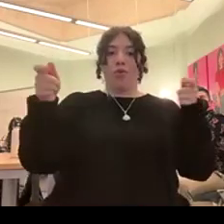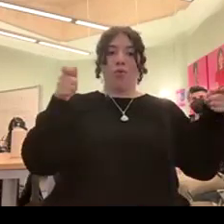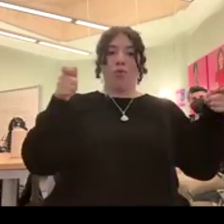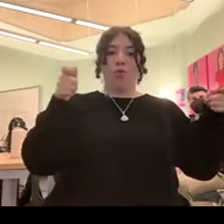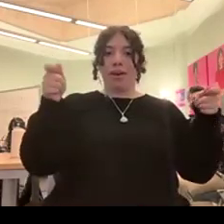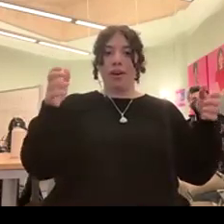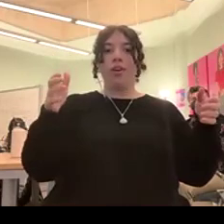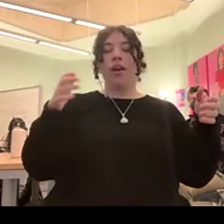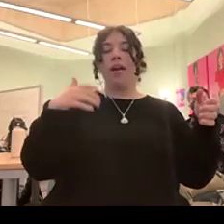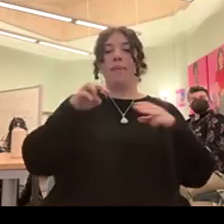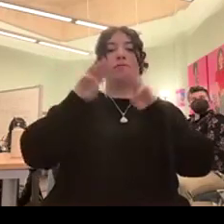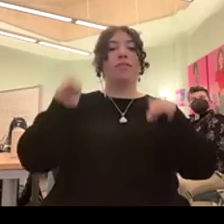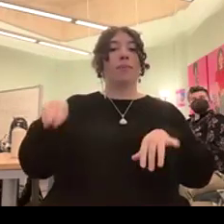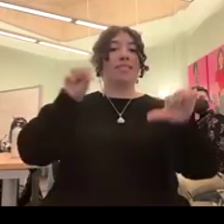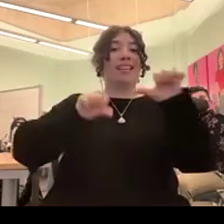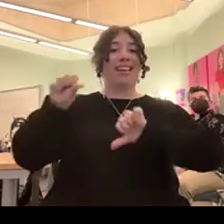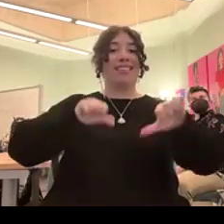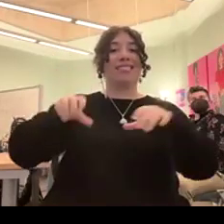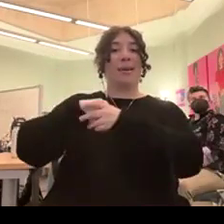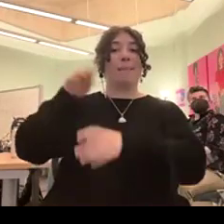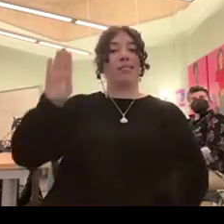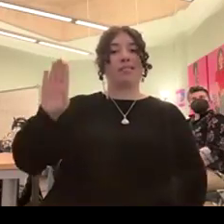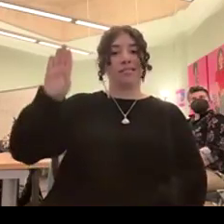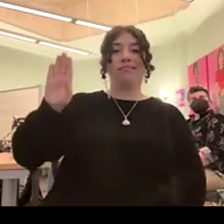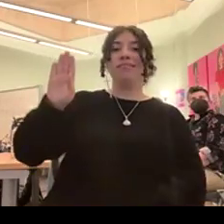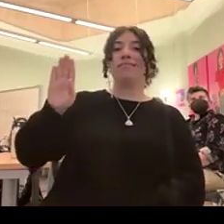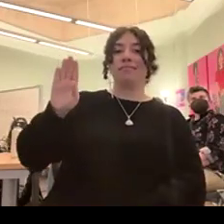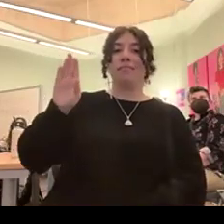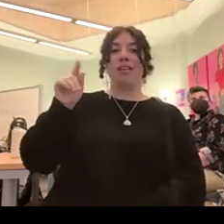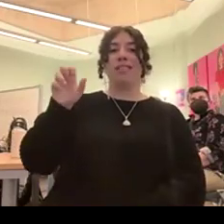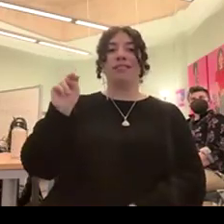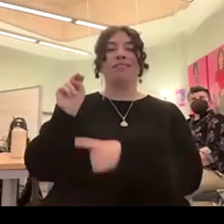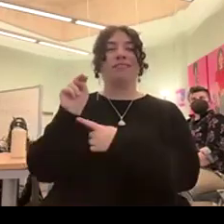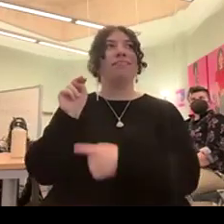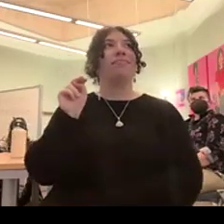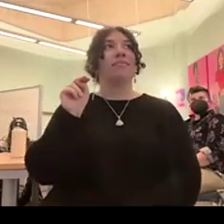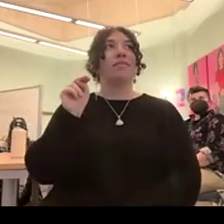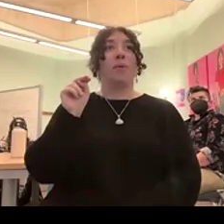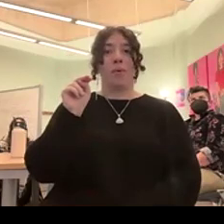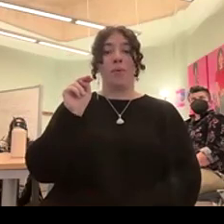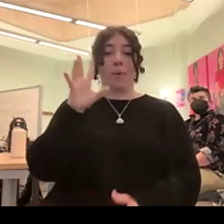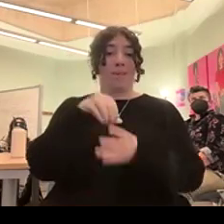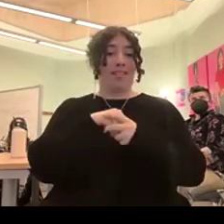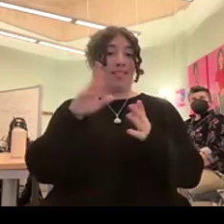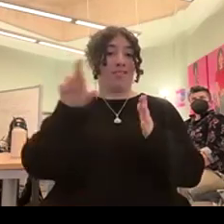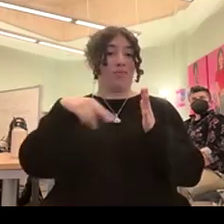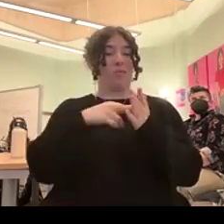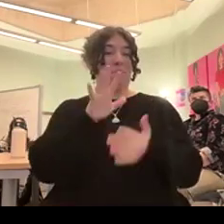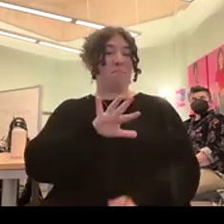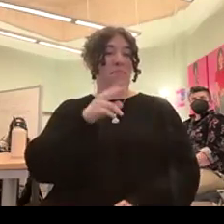I'm currently the Accessibility Coordinator at the Museum of Science in Boston. So,